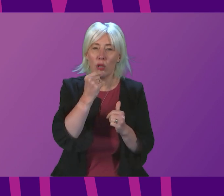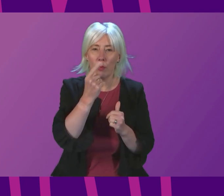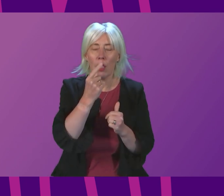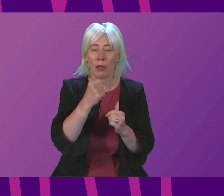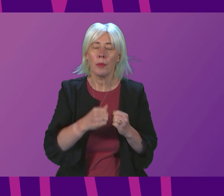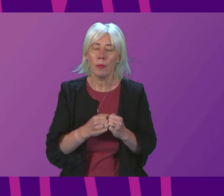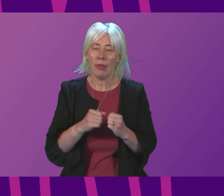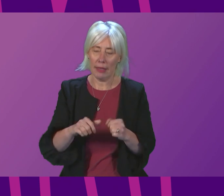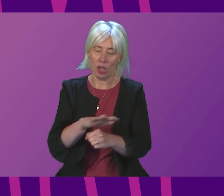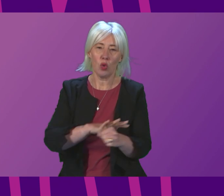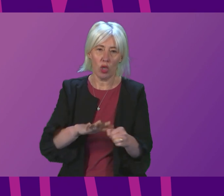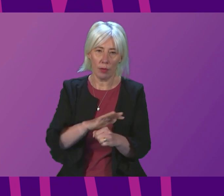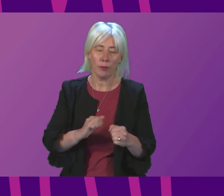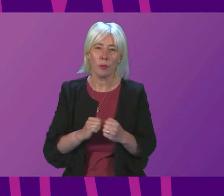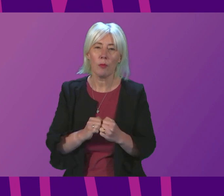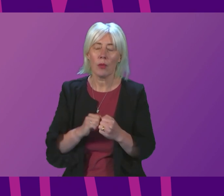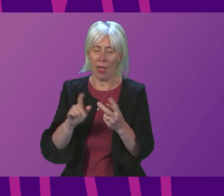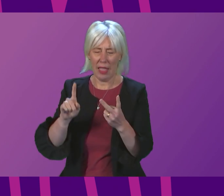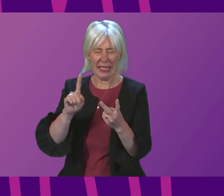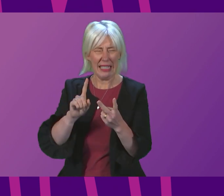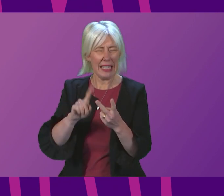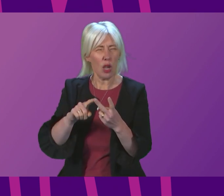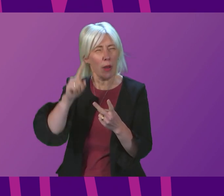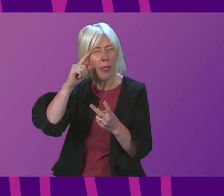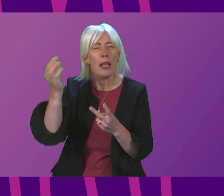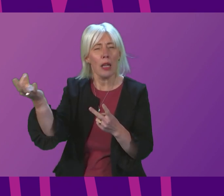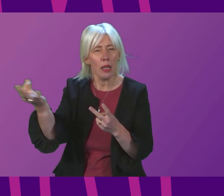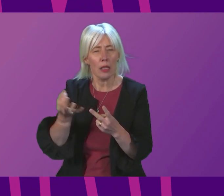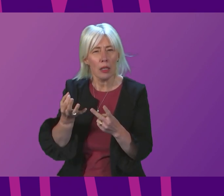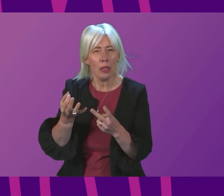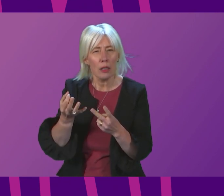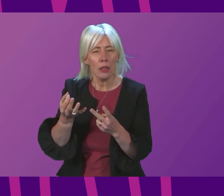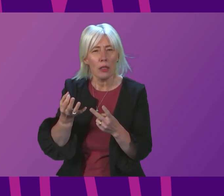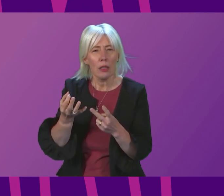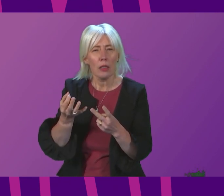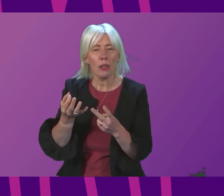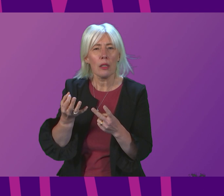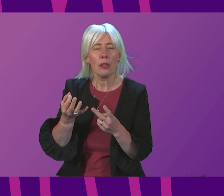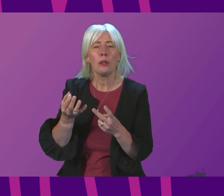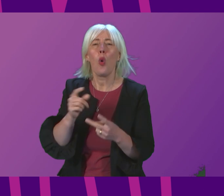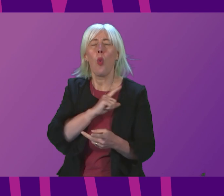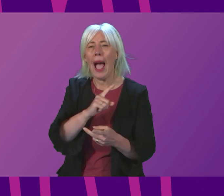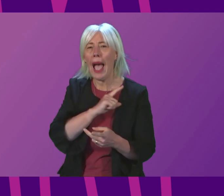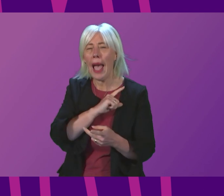I think that the second question that Douglas Ross asked me was why was the contract awarded